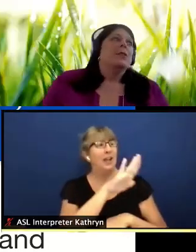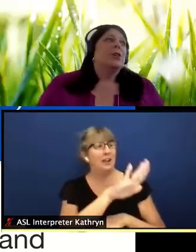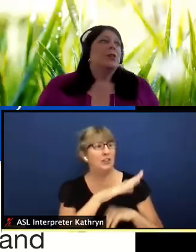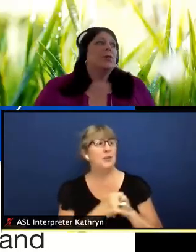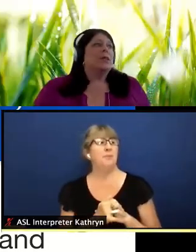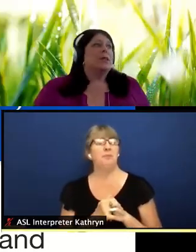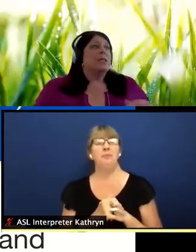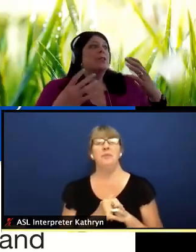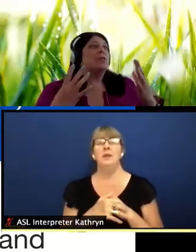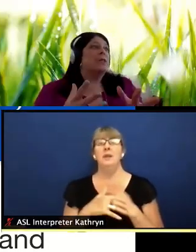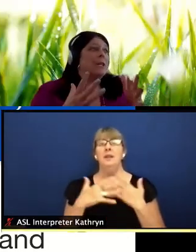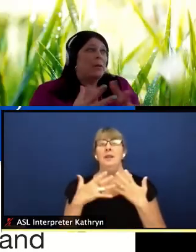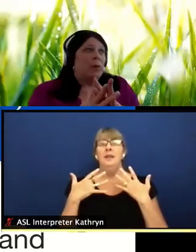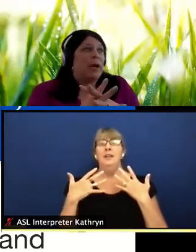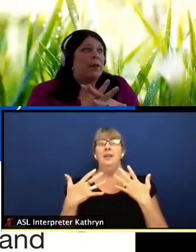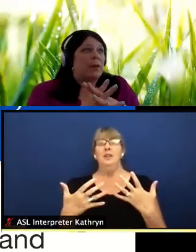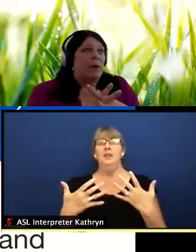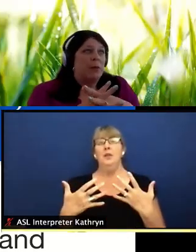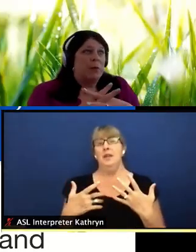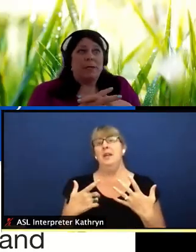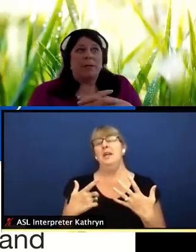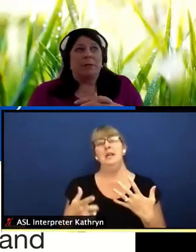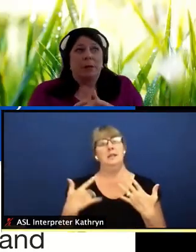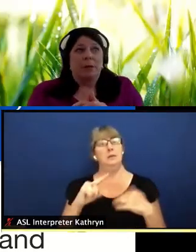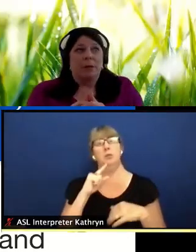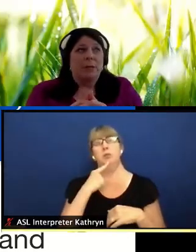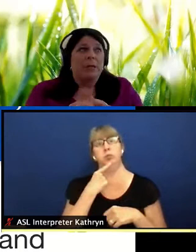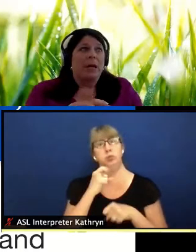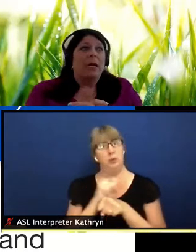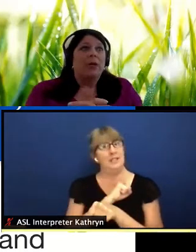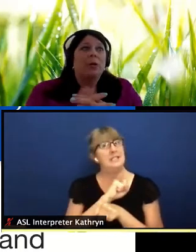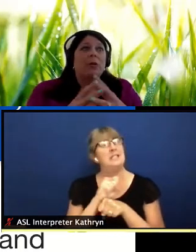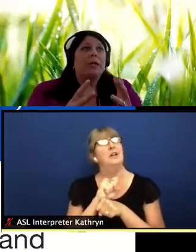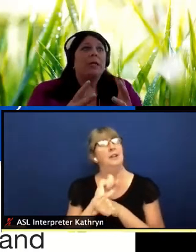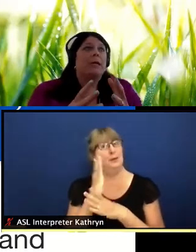So, this is really where the rubber meets the road. You will hear me